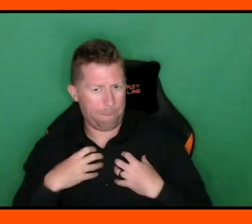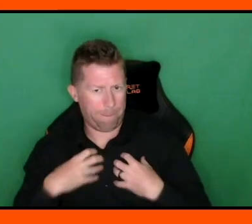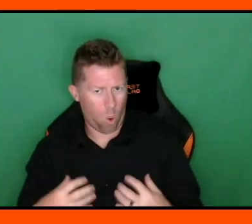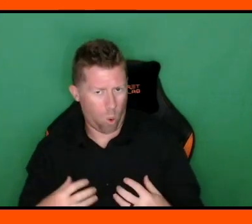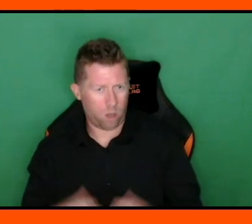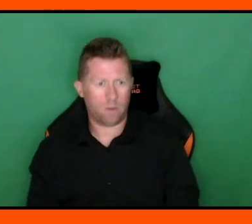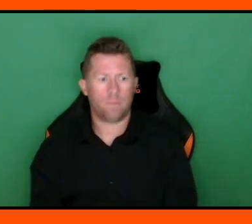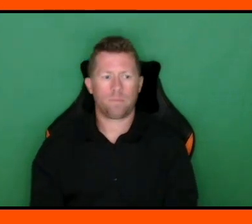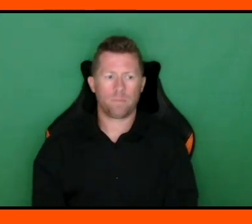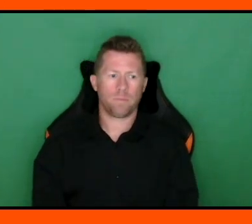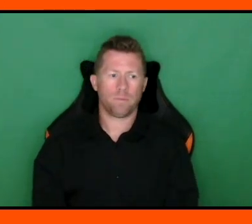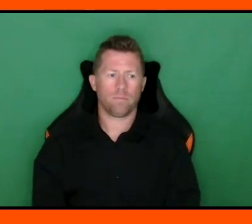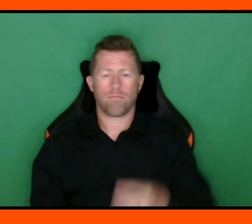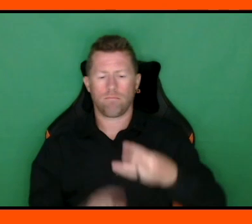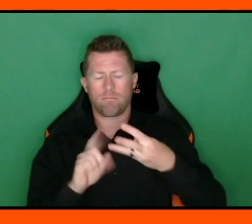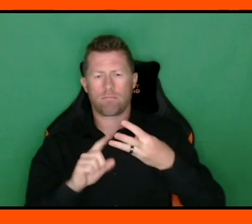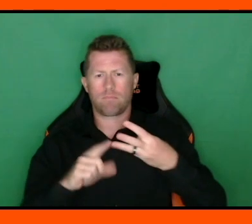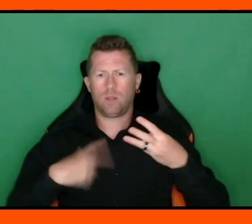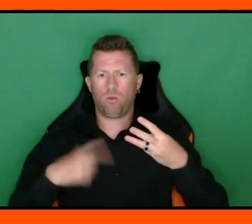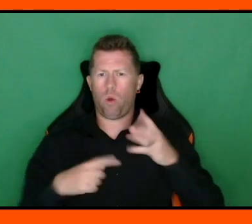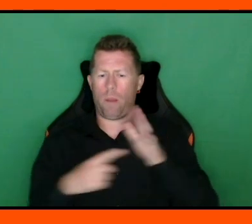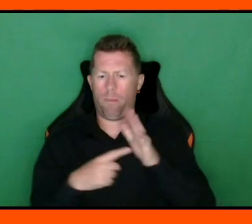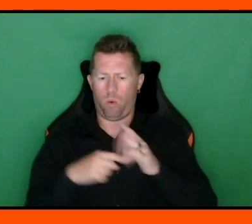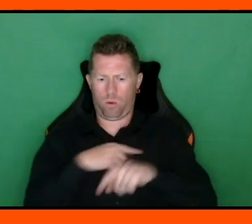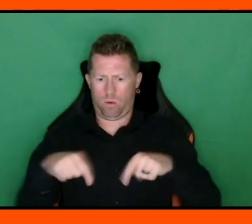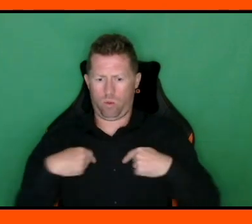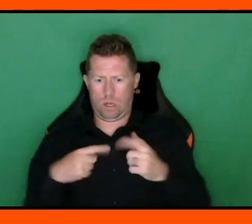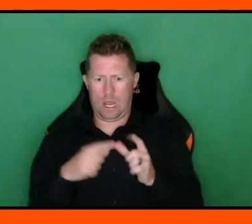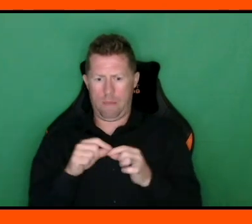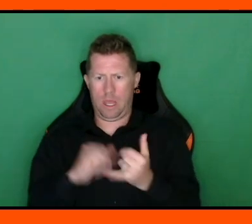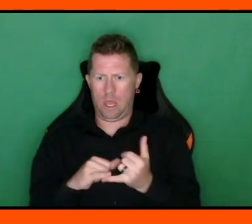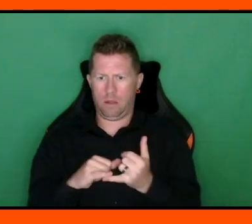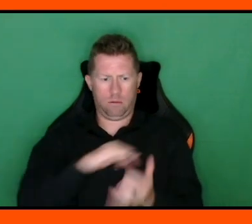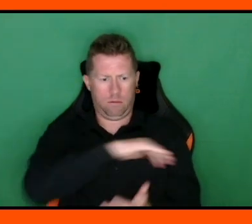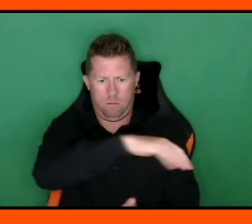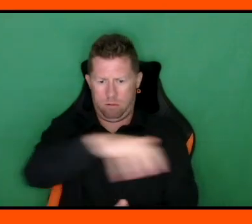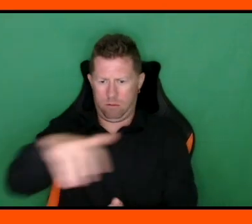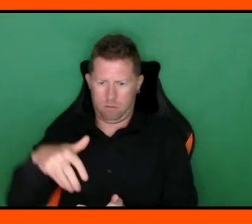Then why is it important that the ABS collect and produce this information. I think we will regard this